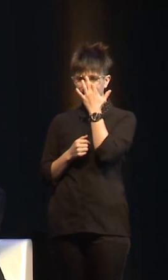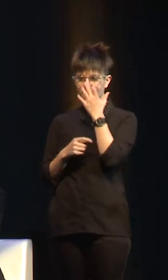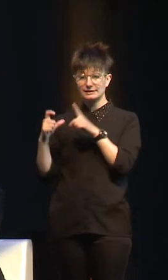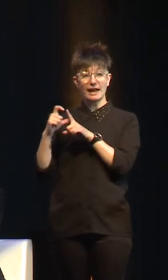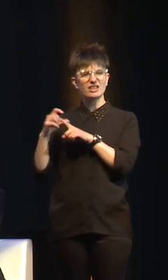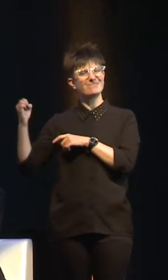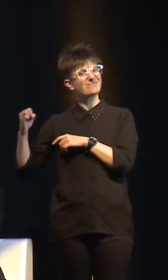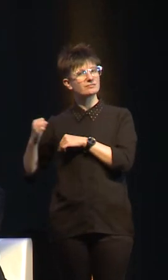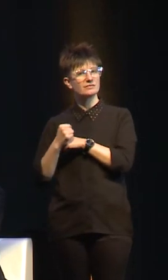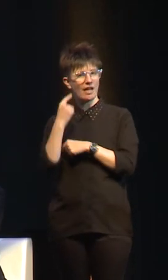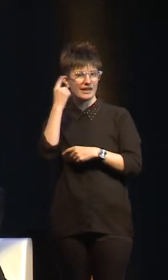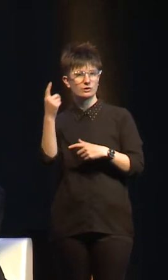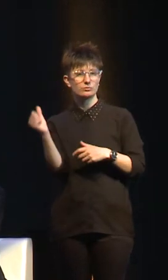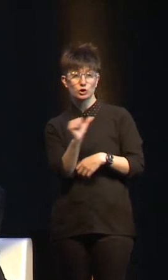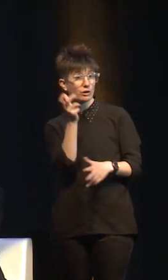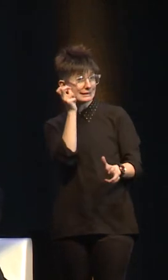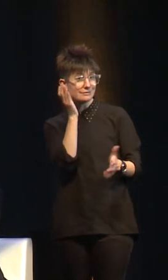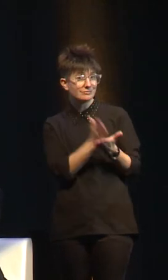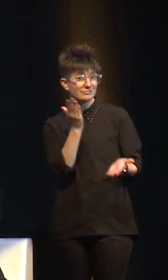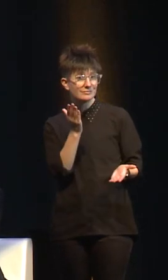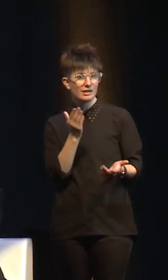I think we should listen to them. Jehan: What does that look like though?